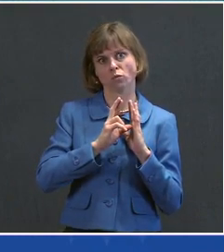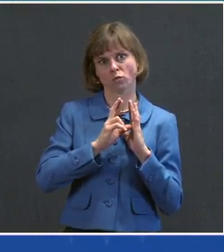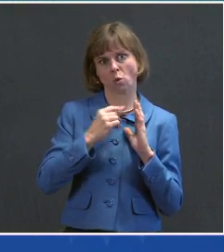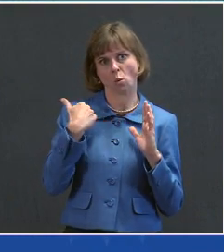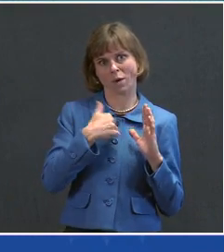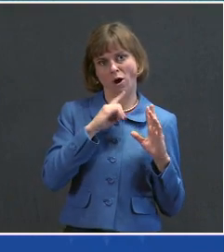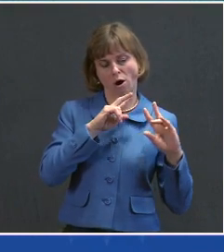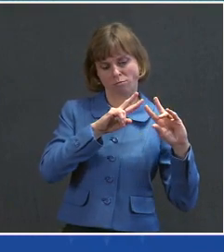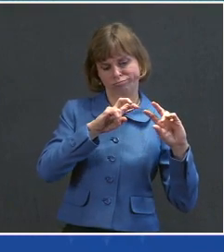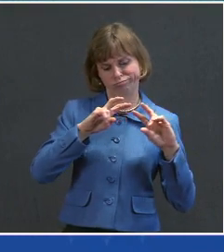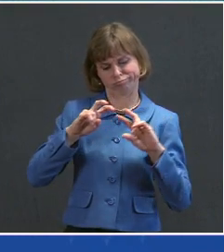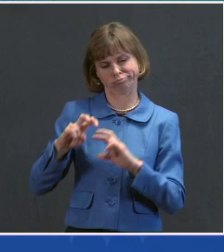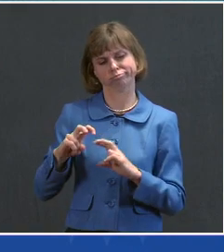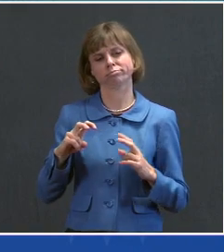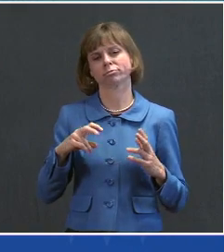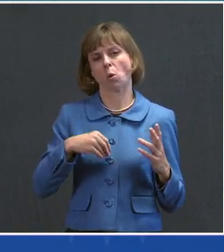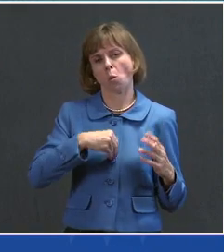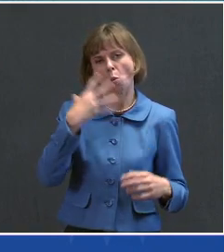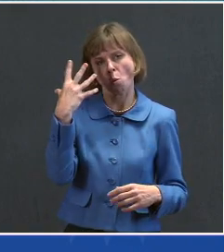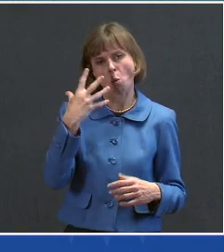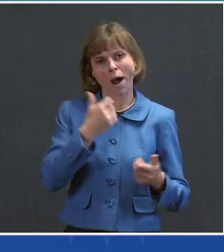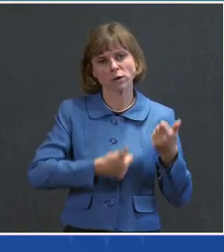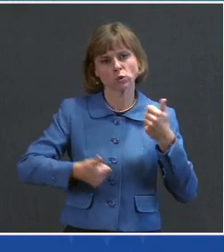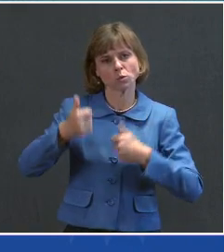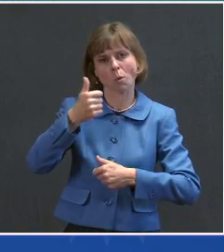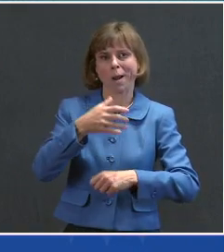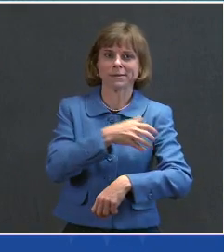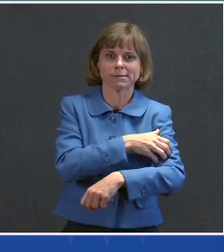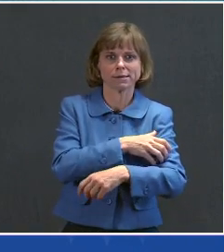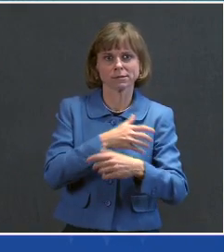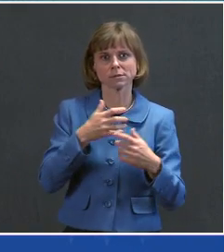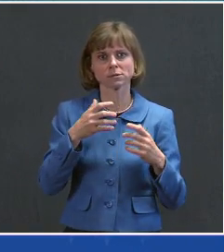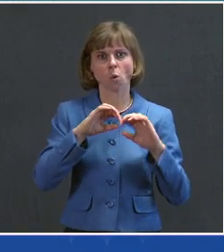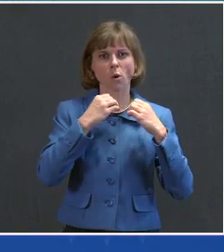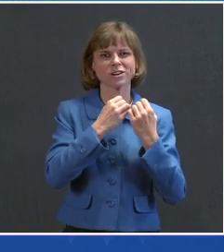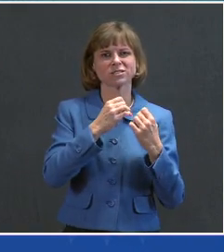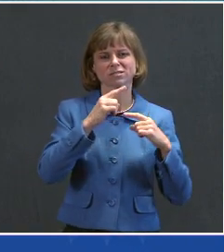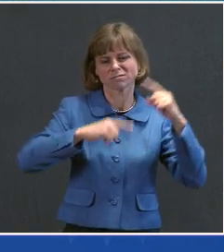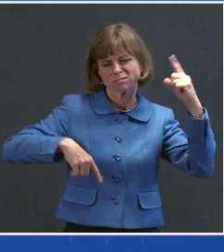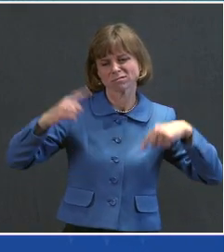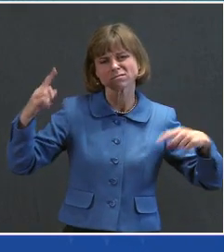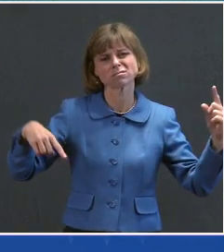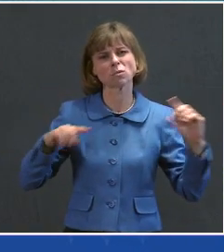white supremacist organizations, a range of organizations across the country and their impact.